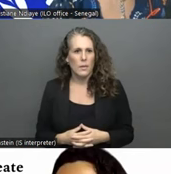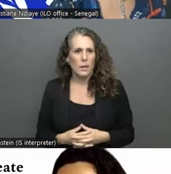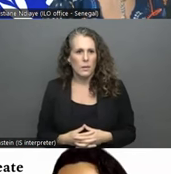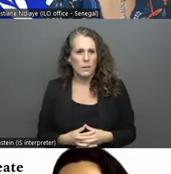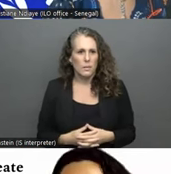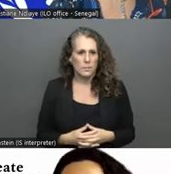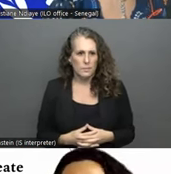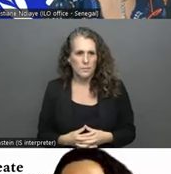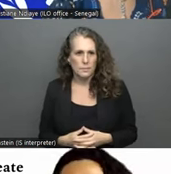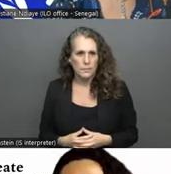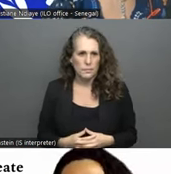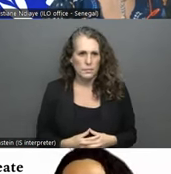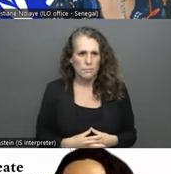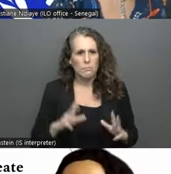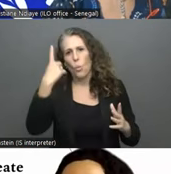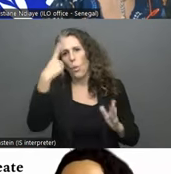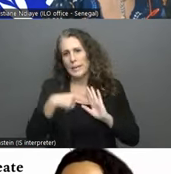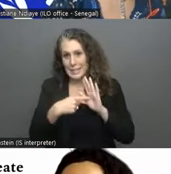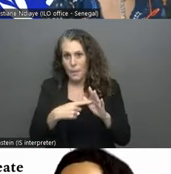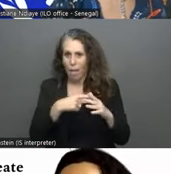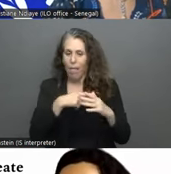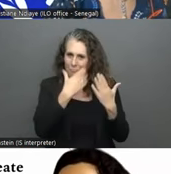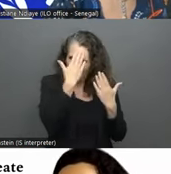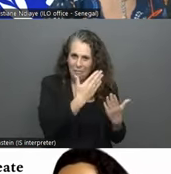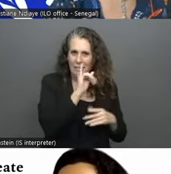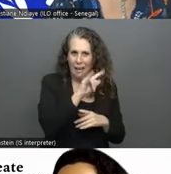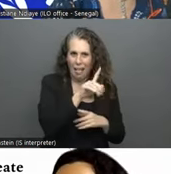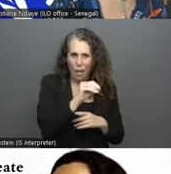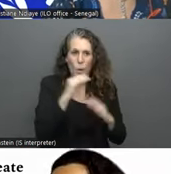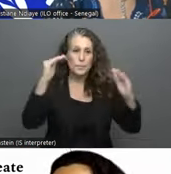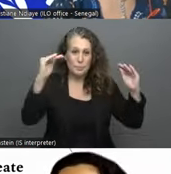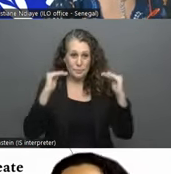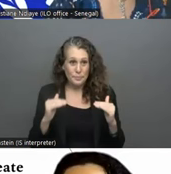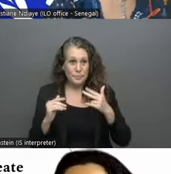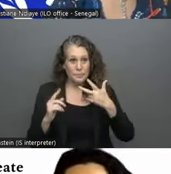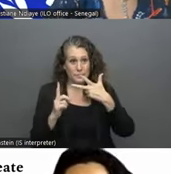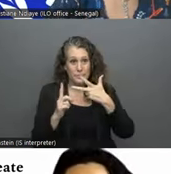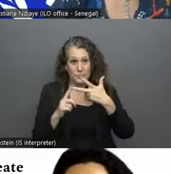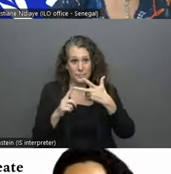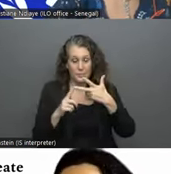such as ILO disability awareness training so we've got extensive training, which does